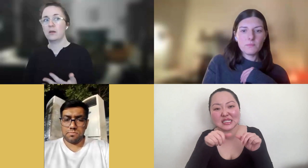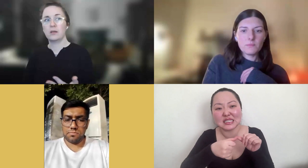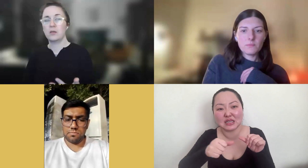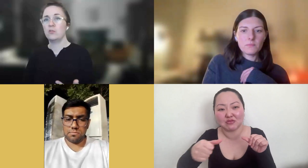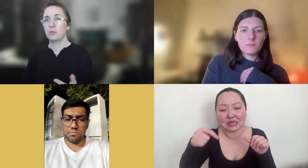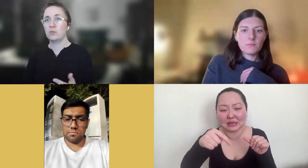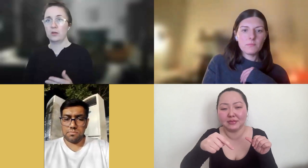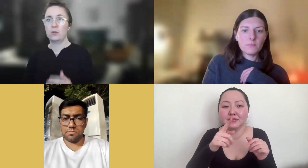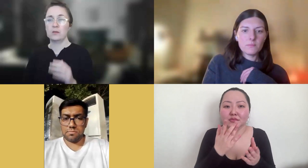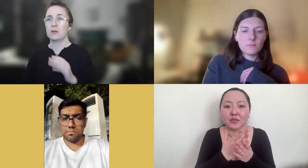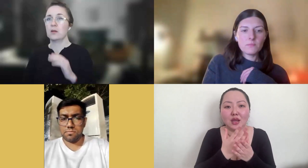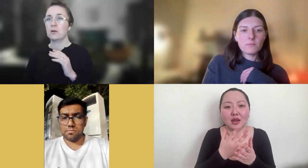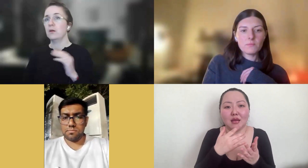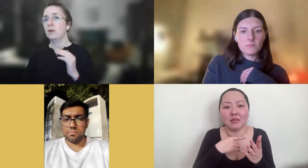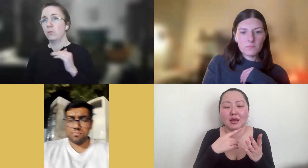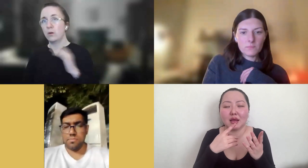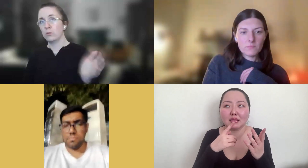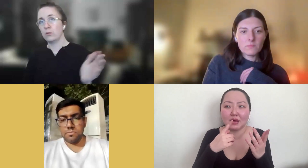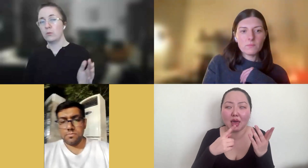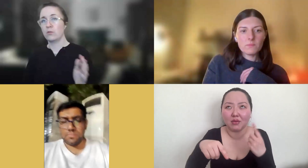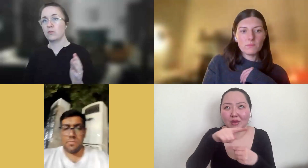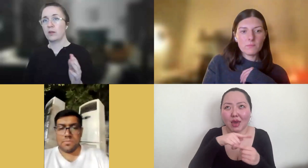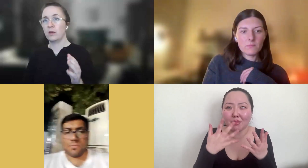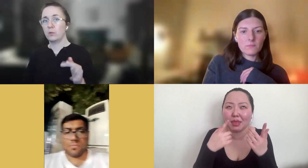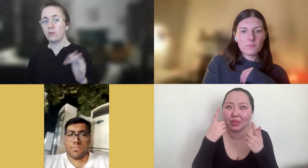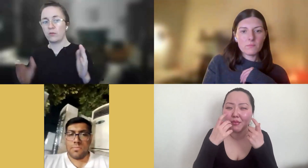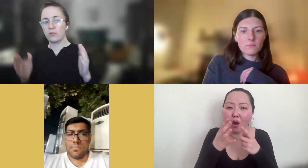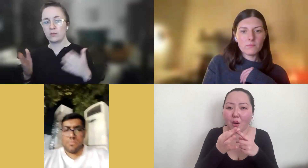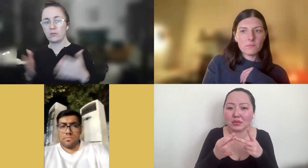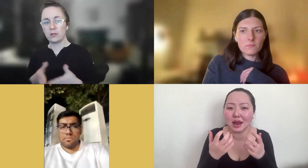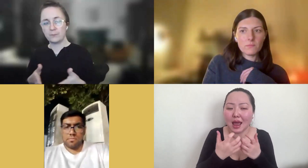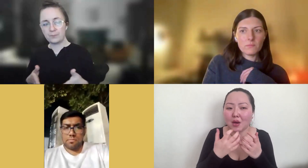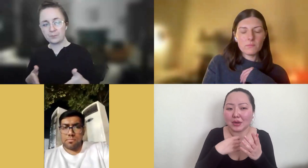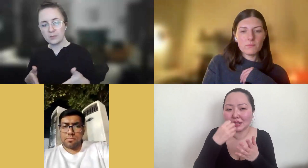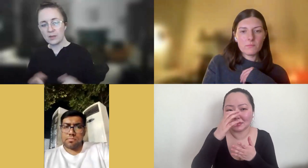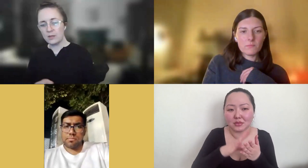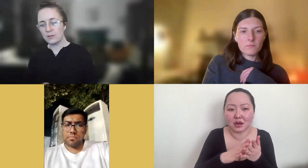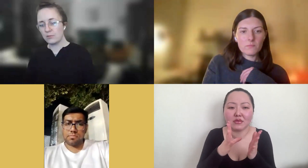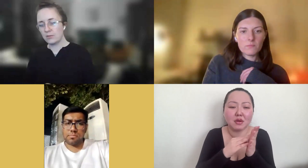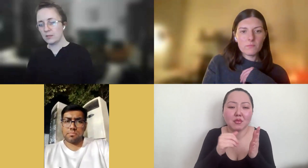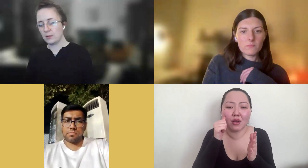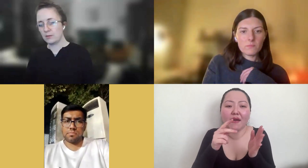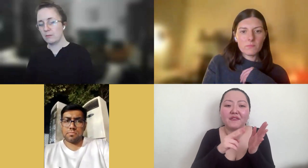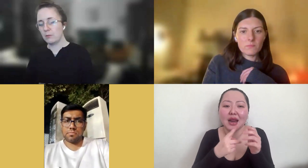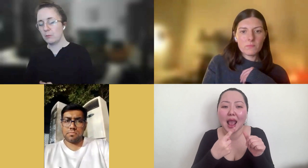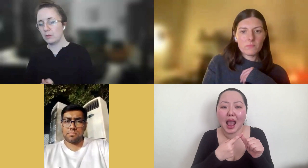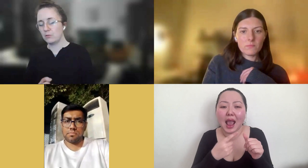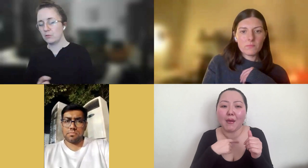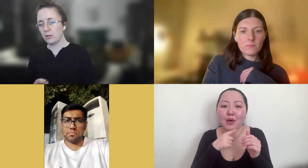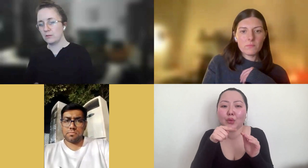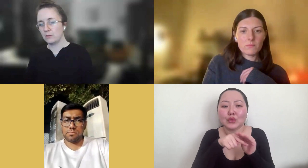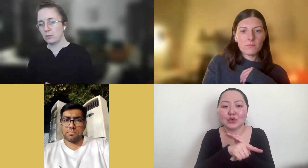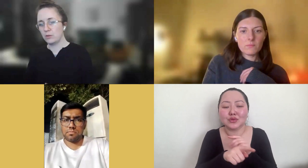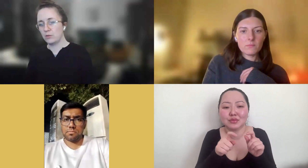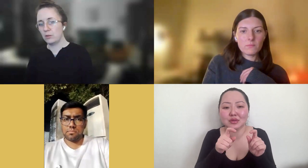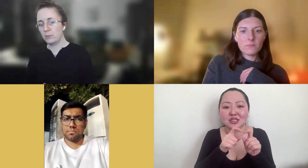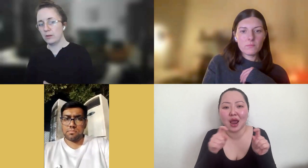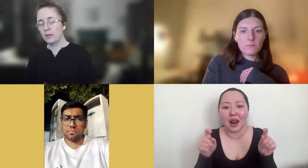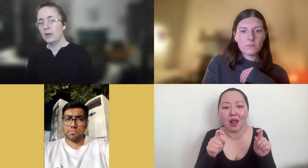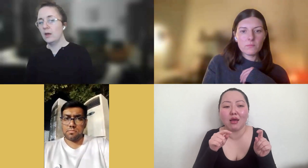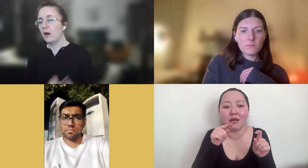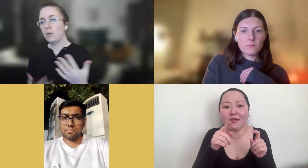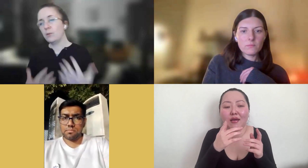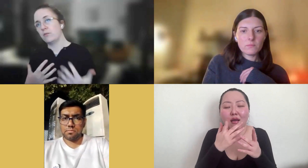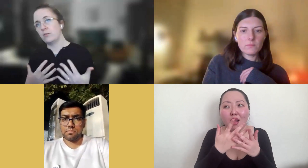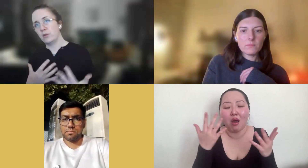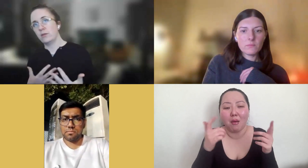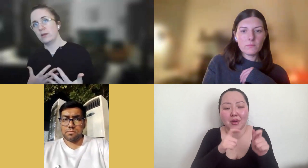our YouTube channel is wildly watched. And we want to try and see what we can do. I would love to do